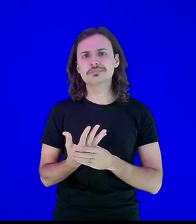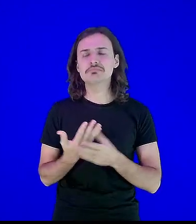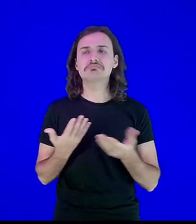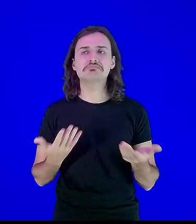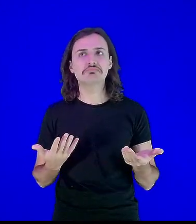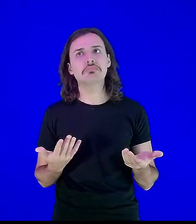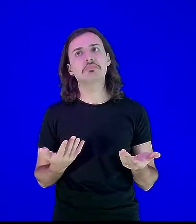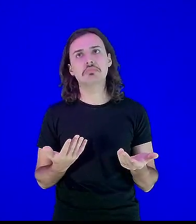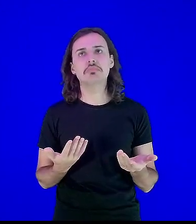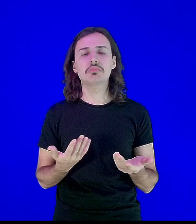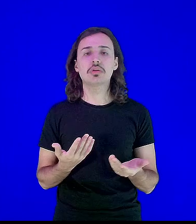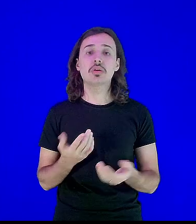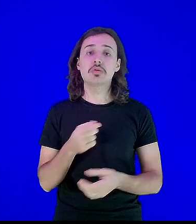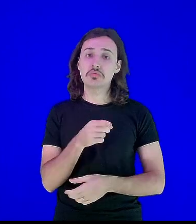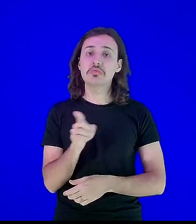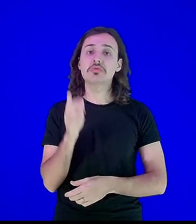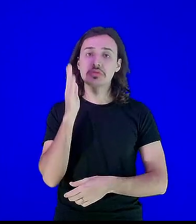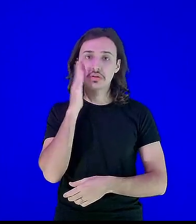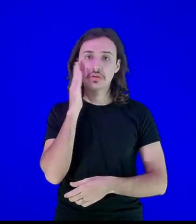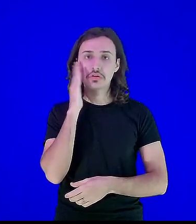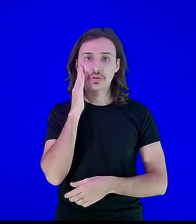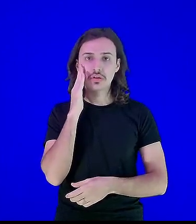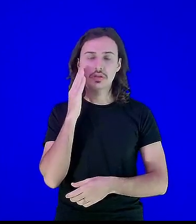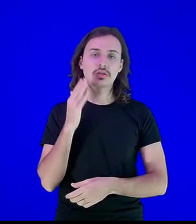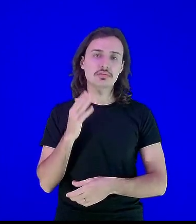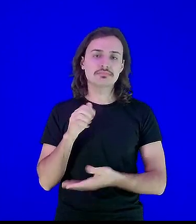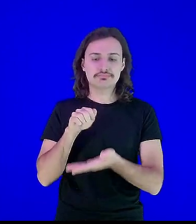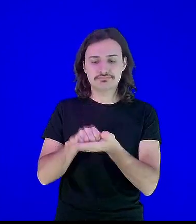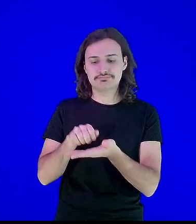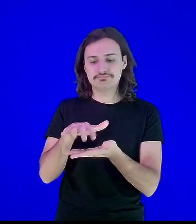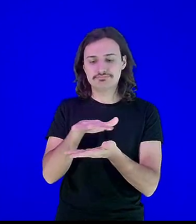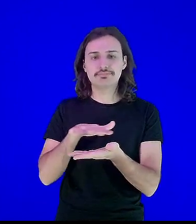I am an avid user of Sign Puddle 2